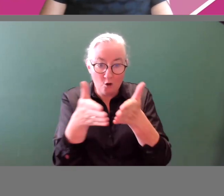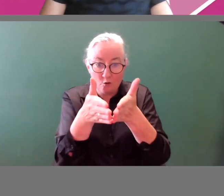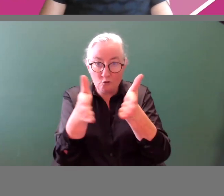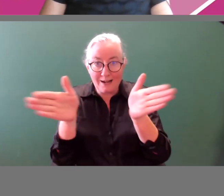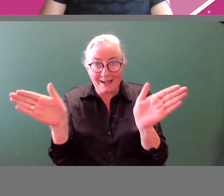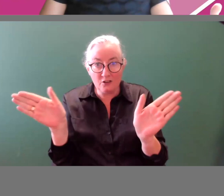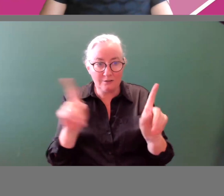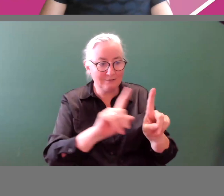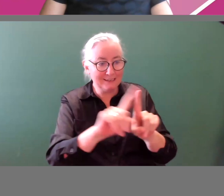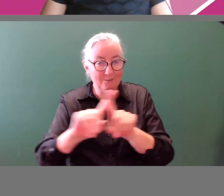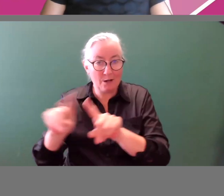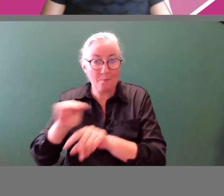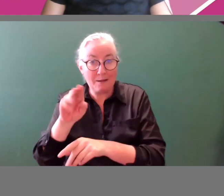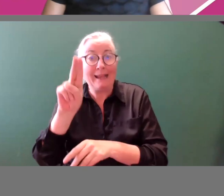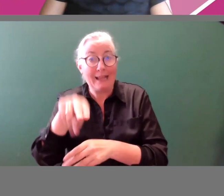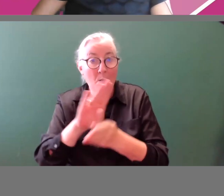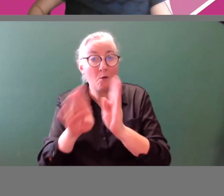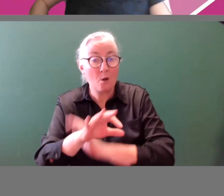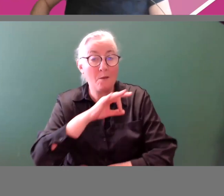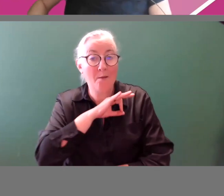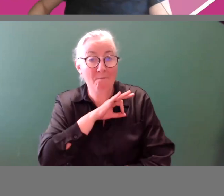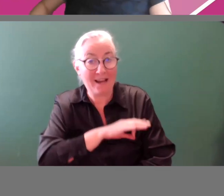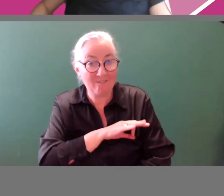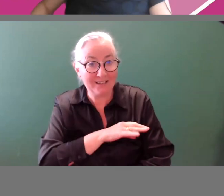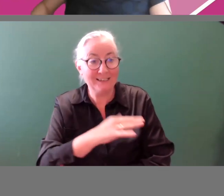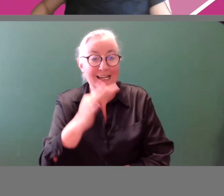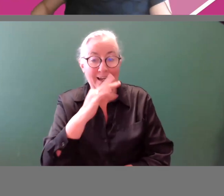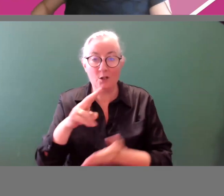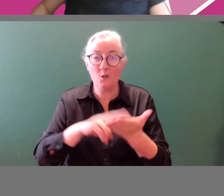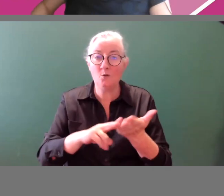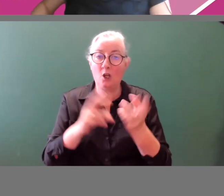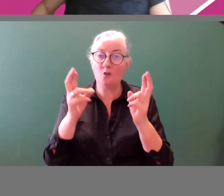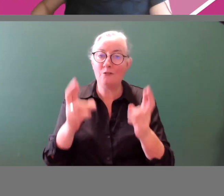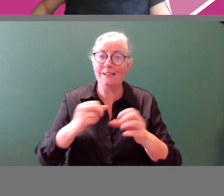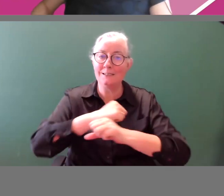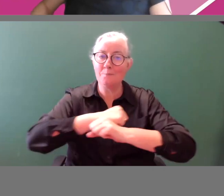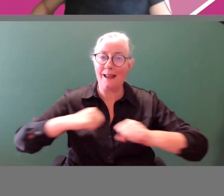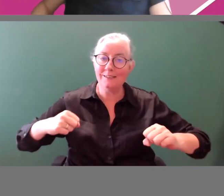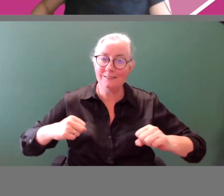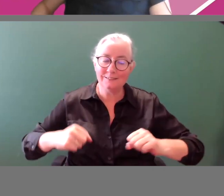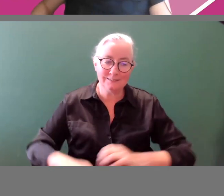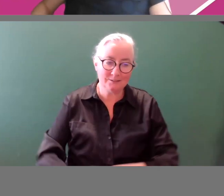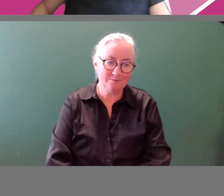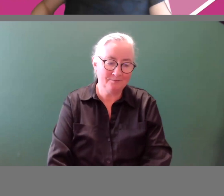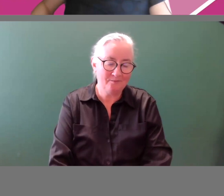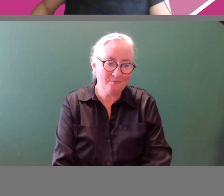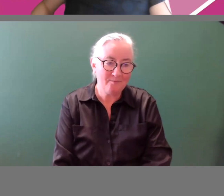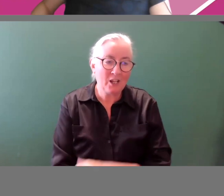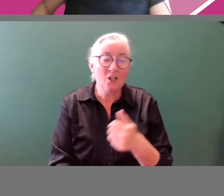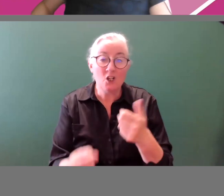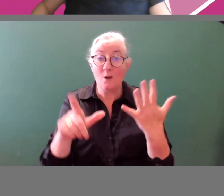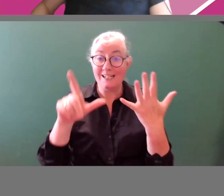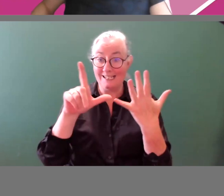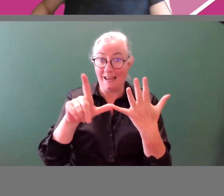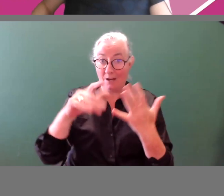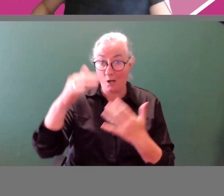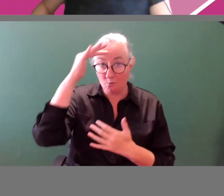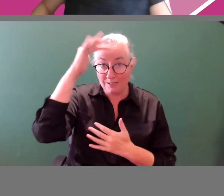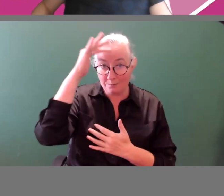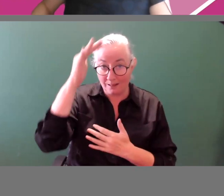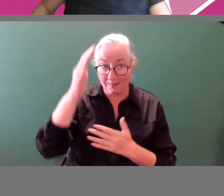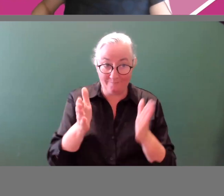going to benefit from providing that space. So that's the 7 principles. And I just want to talk